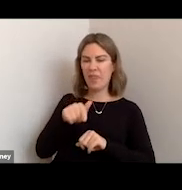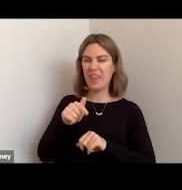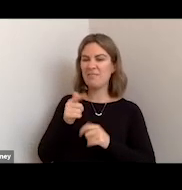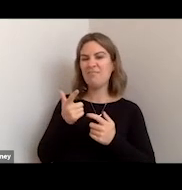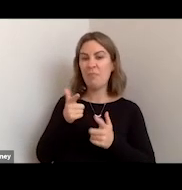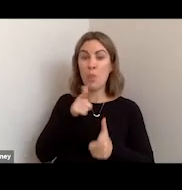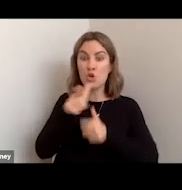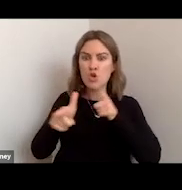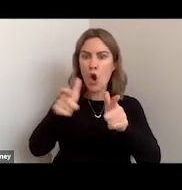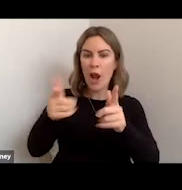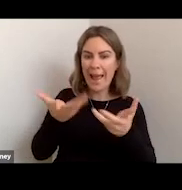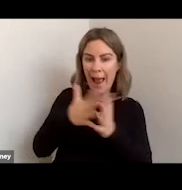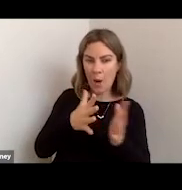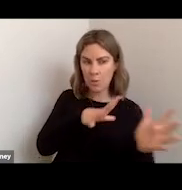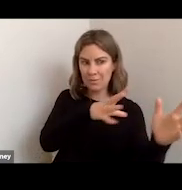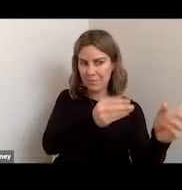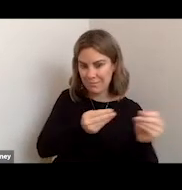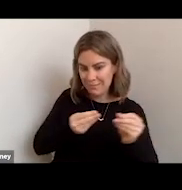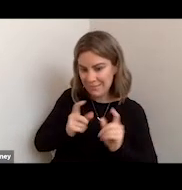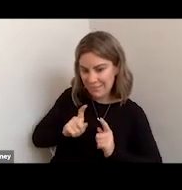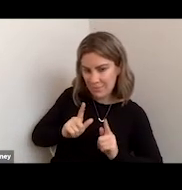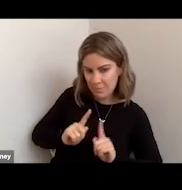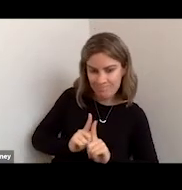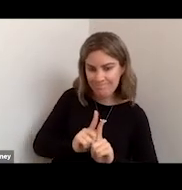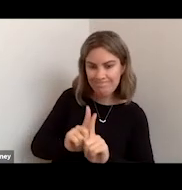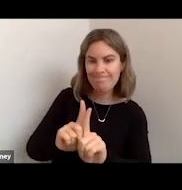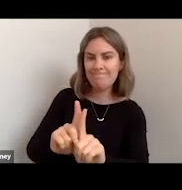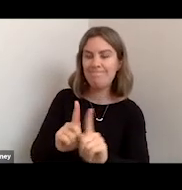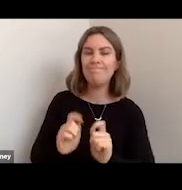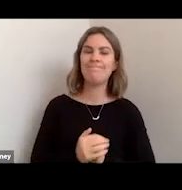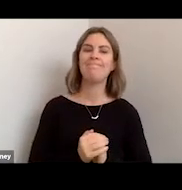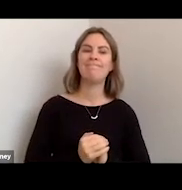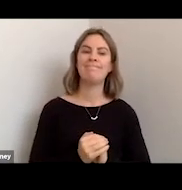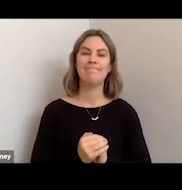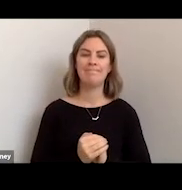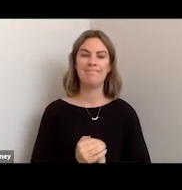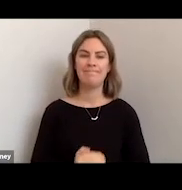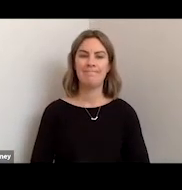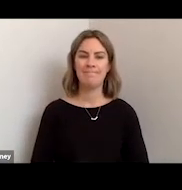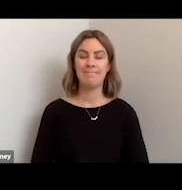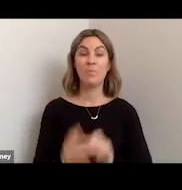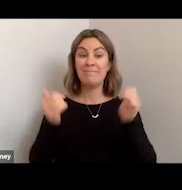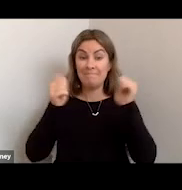them. So once I've done all of that stuff, I take each one of my